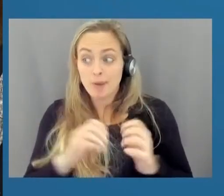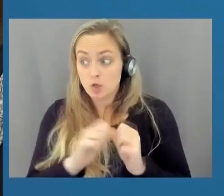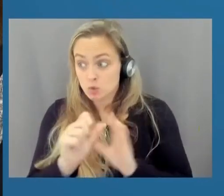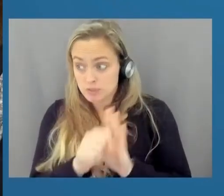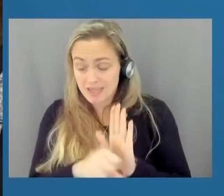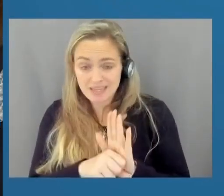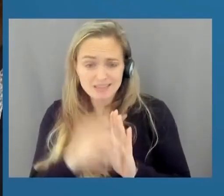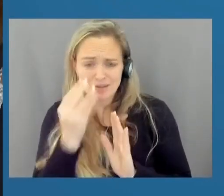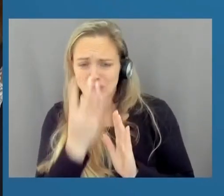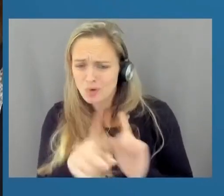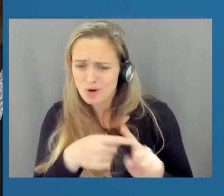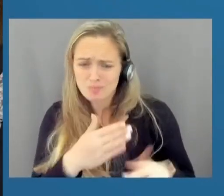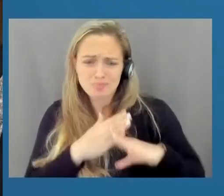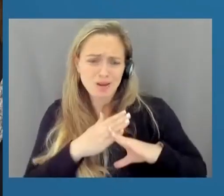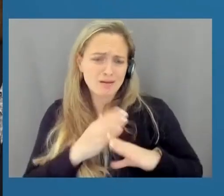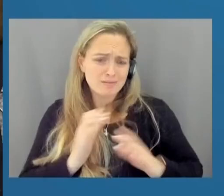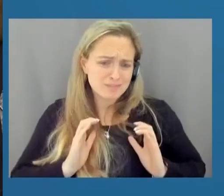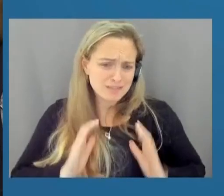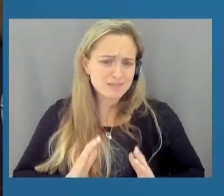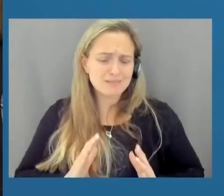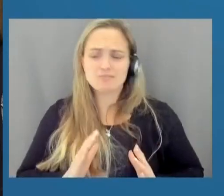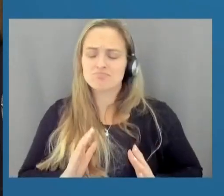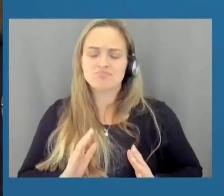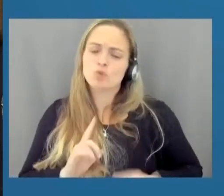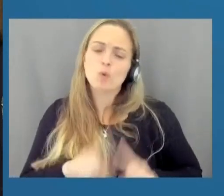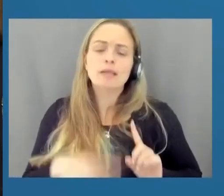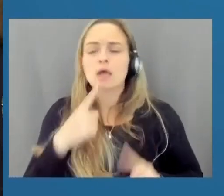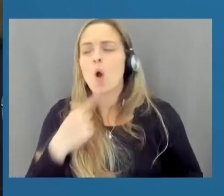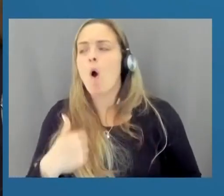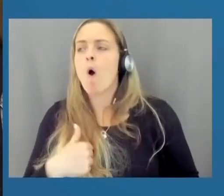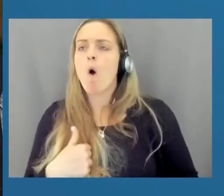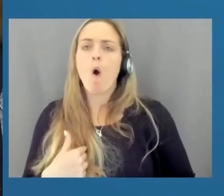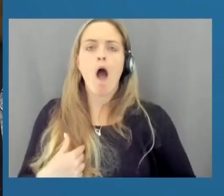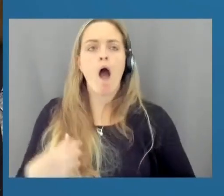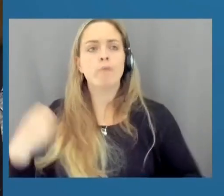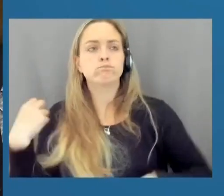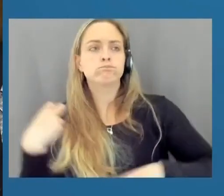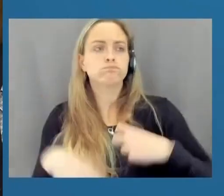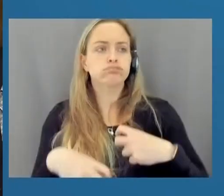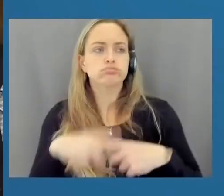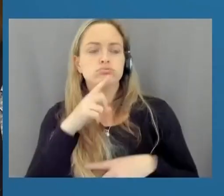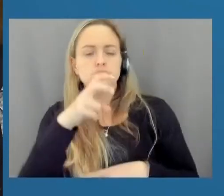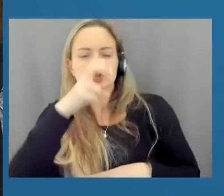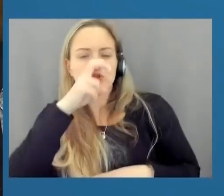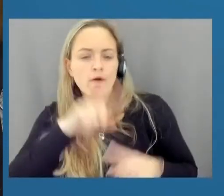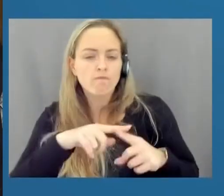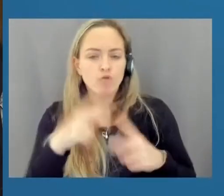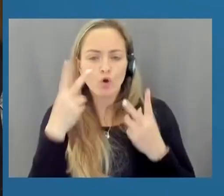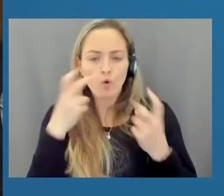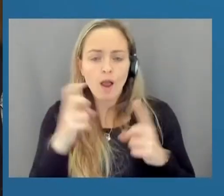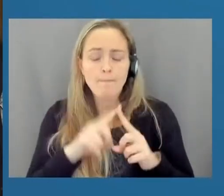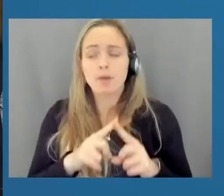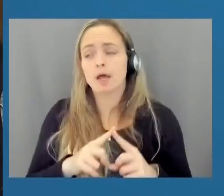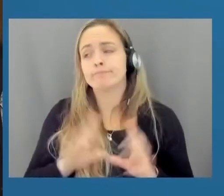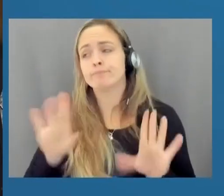protecting their citizens because you cannot say you're tough on crime but be soft on guns, and that's what we're hearing out there all the time.